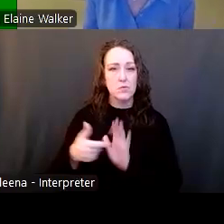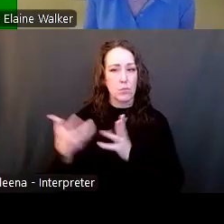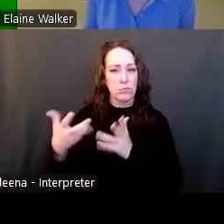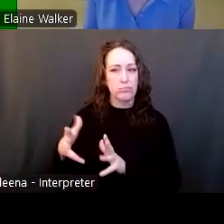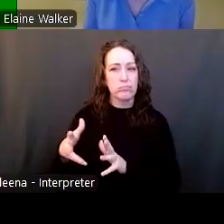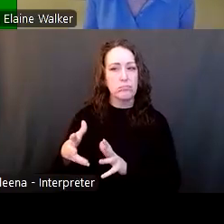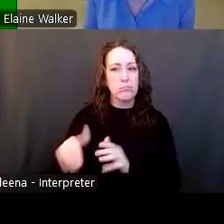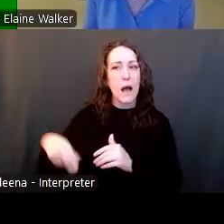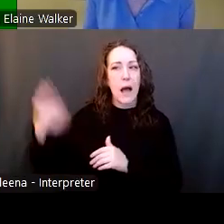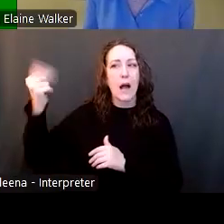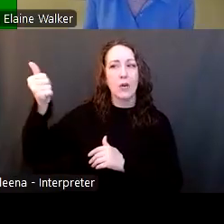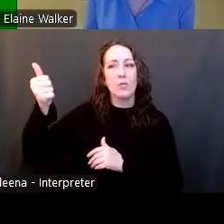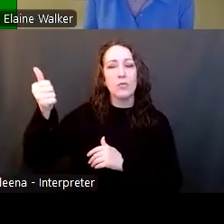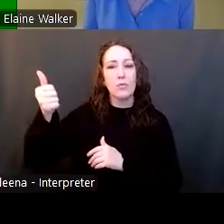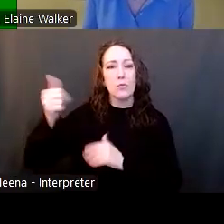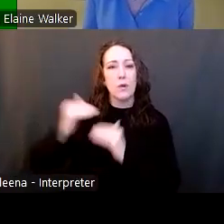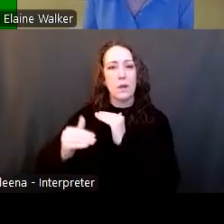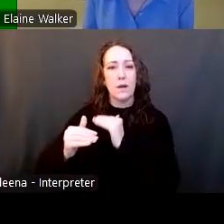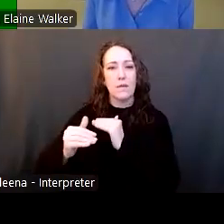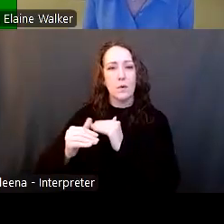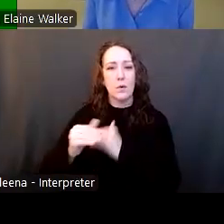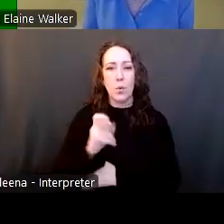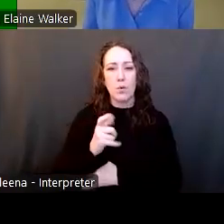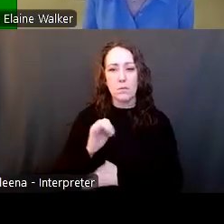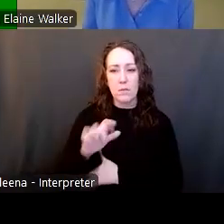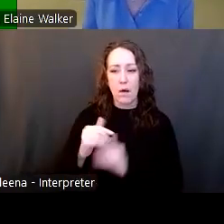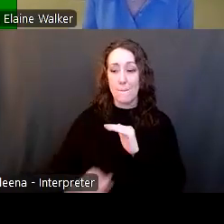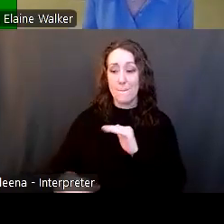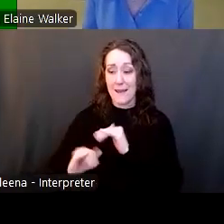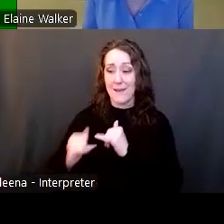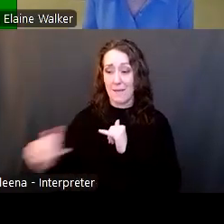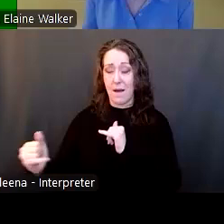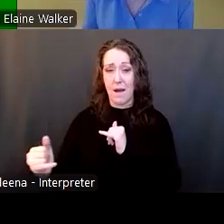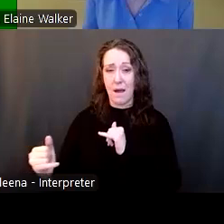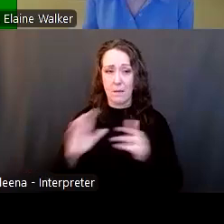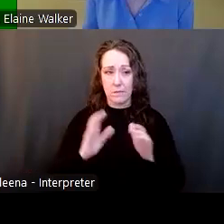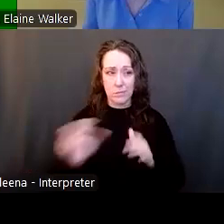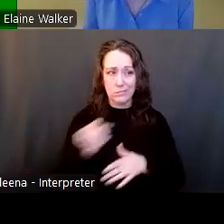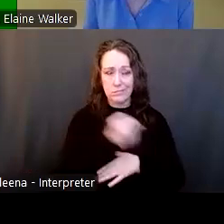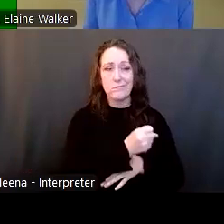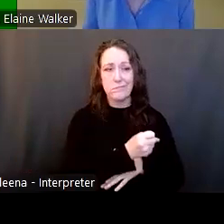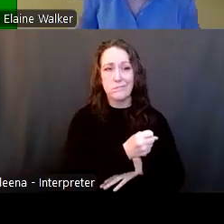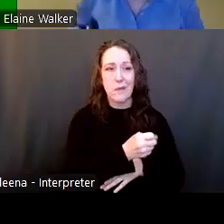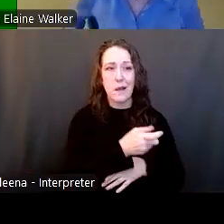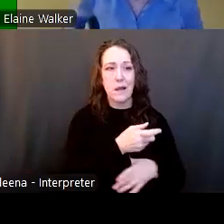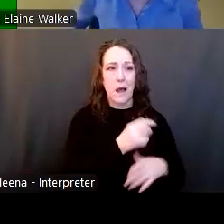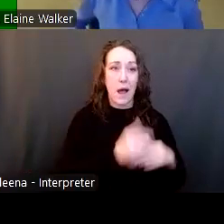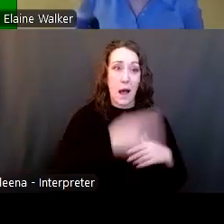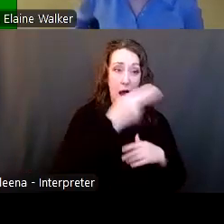level of cortisol at Baseline compared to to the remitted clinical highrisk and the controls so